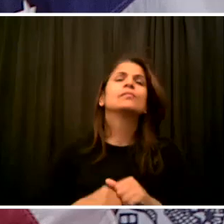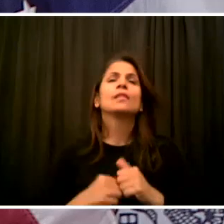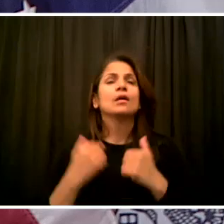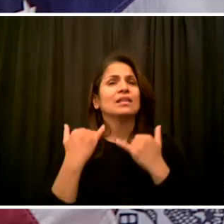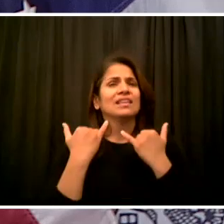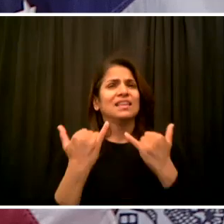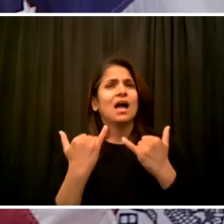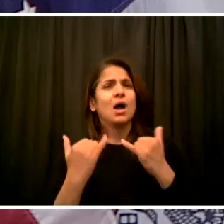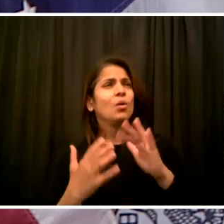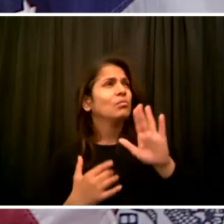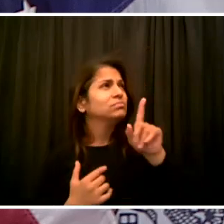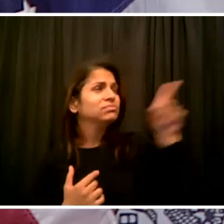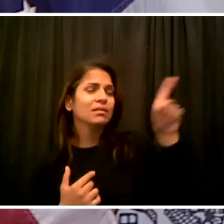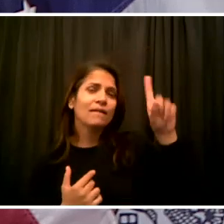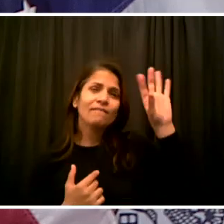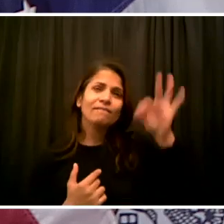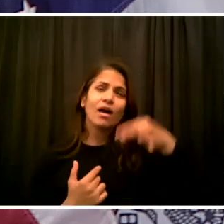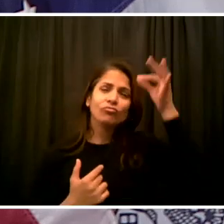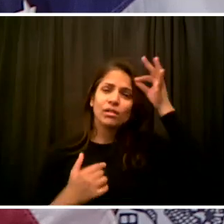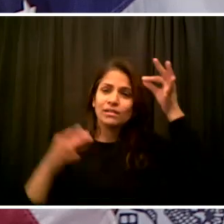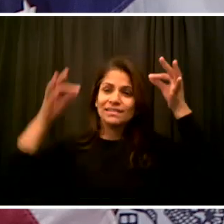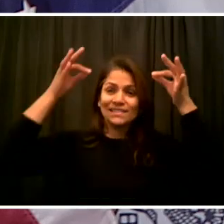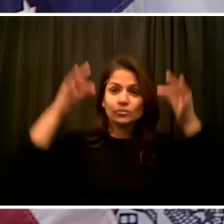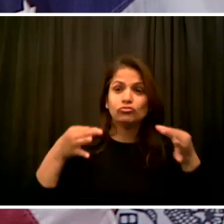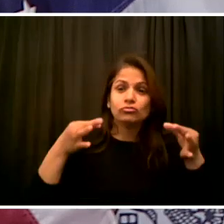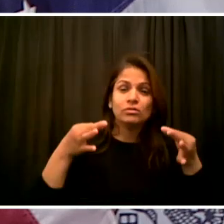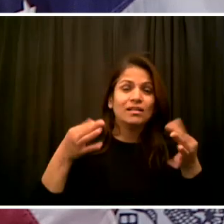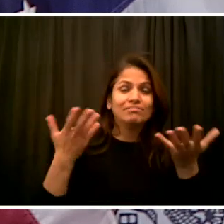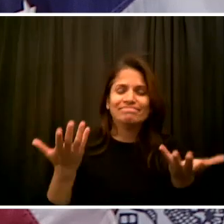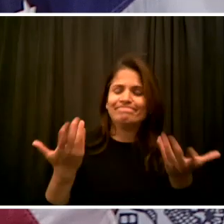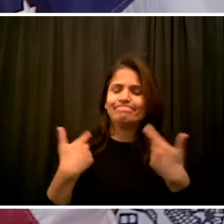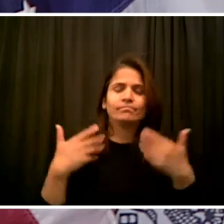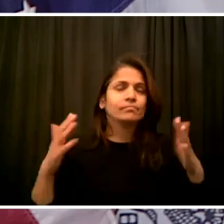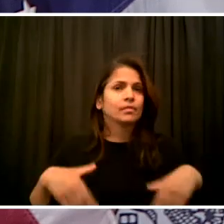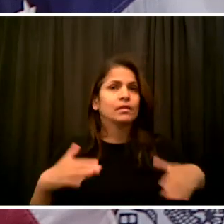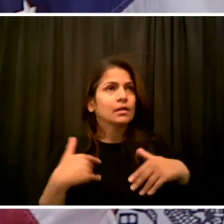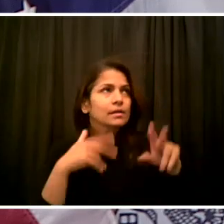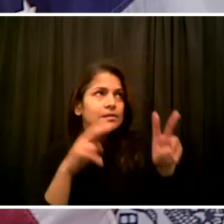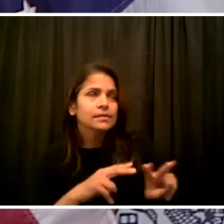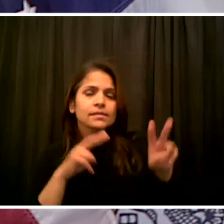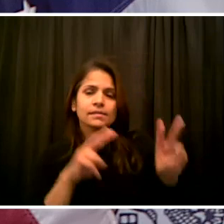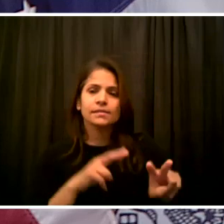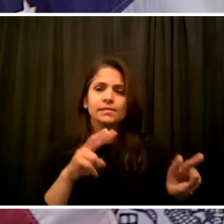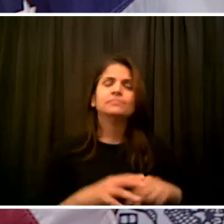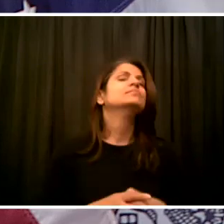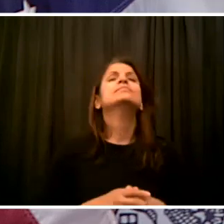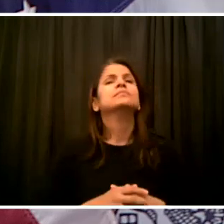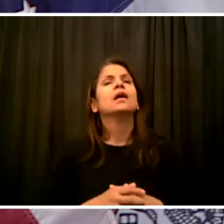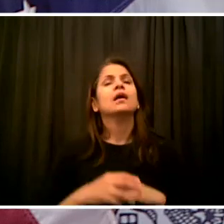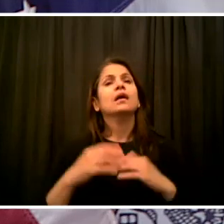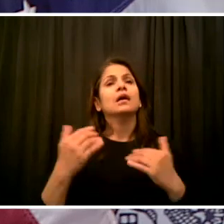BETTER SENSE OF WHAT IS GOING TO HAPPEN IN WASHINGTON. BUT THE GOAL IS TO MAKE SURE FAMILIES ARE PROTECTED AND ARE